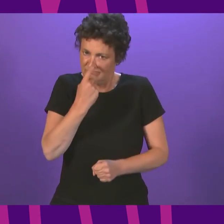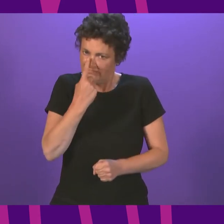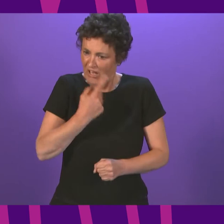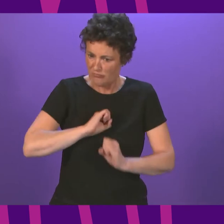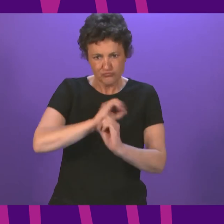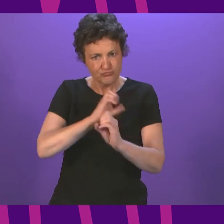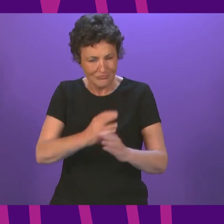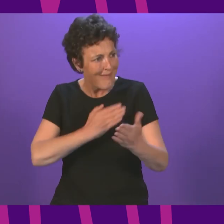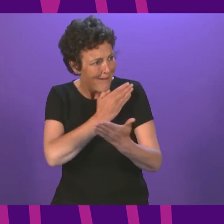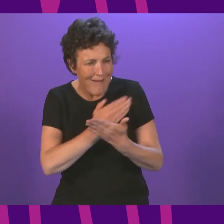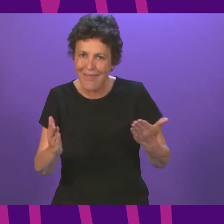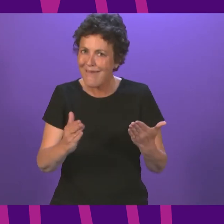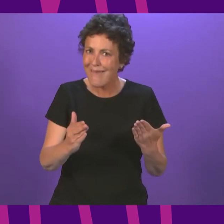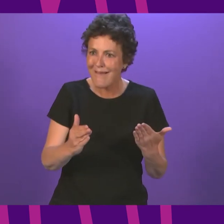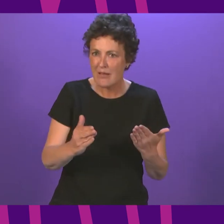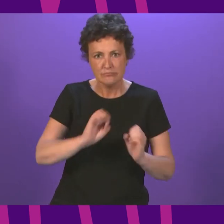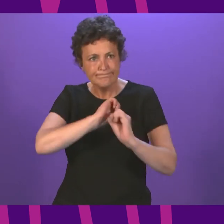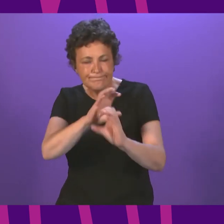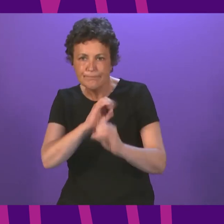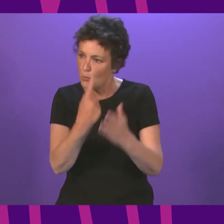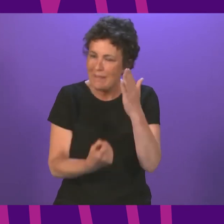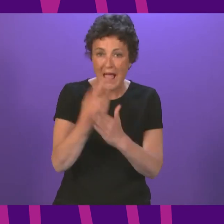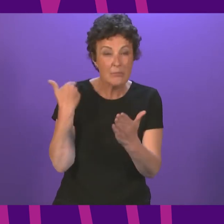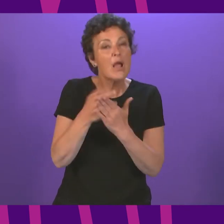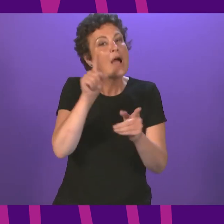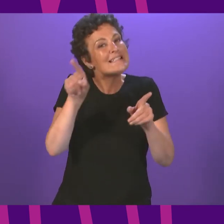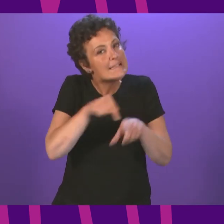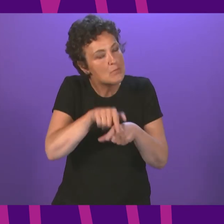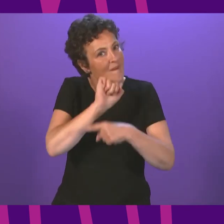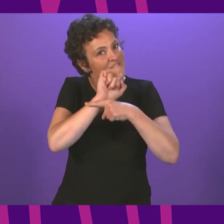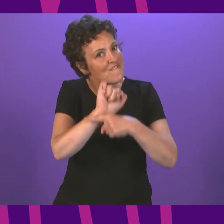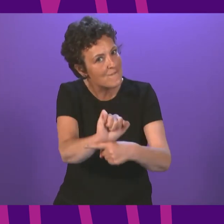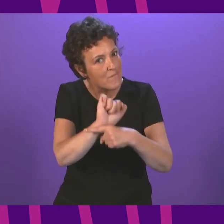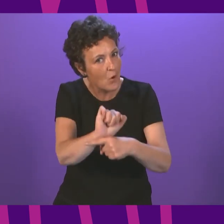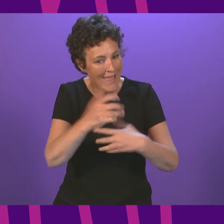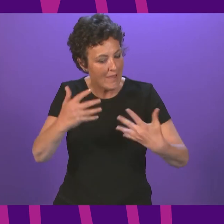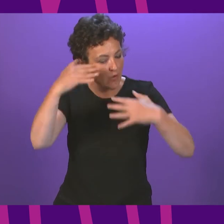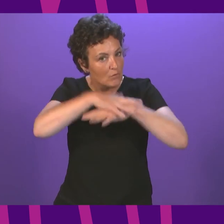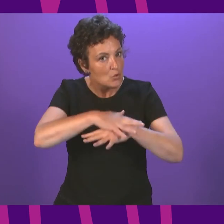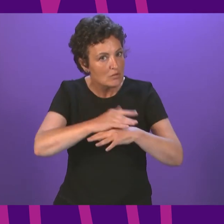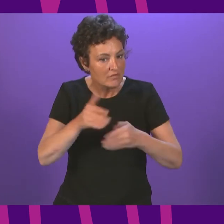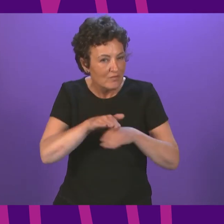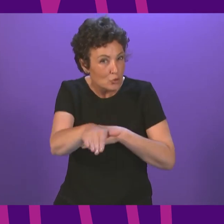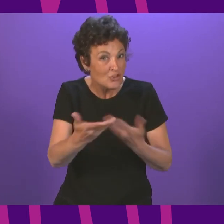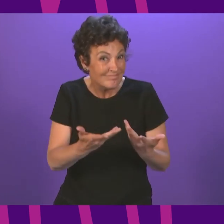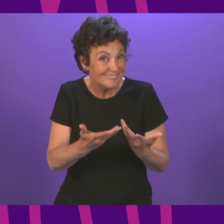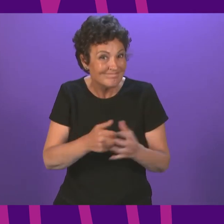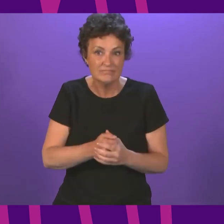and that they will avoid any confusion in the reporting structure for Parliament, Government,